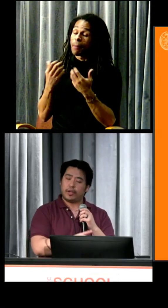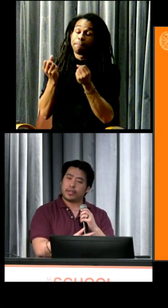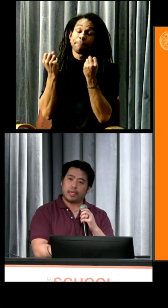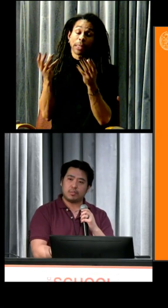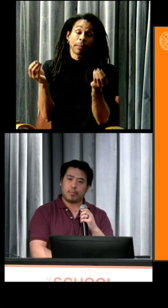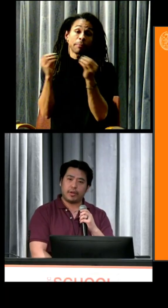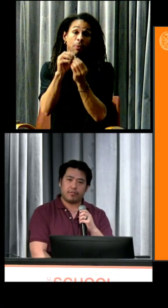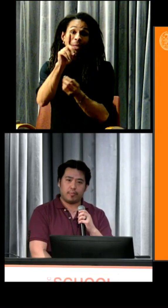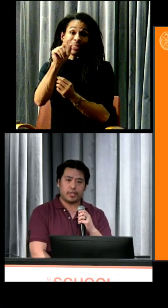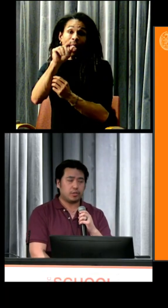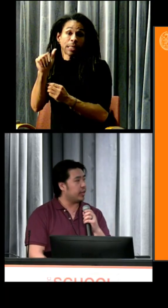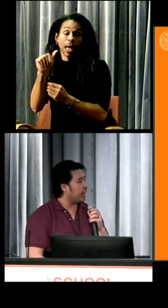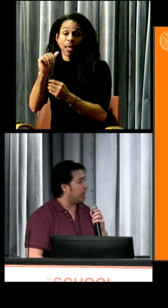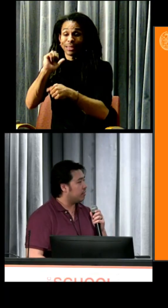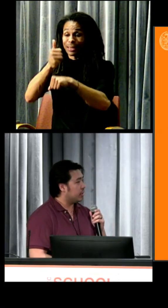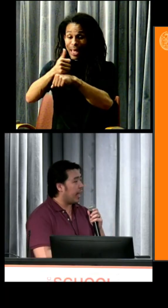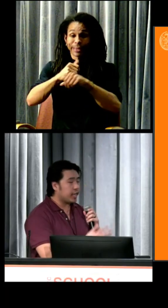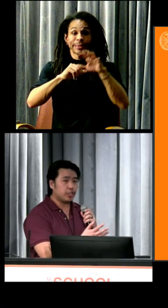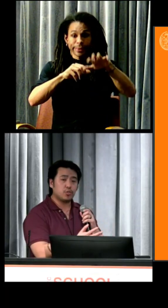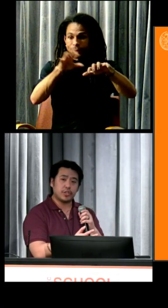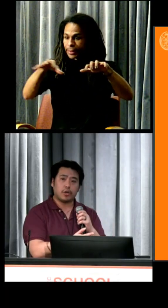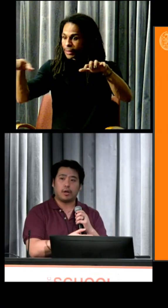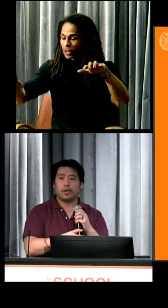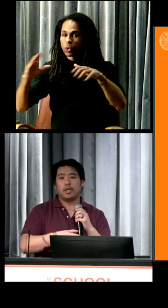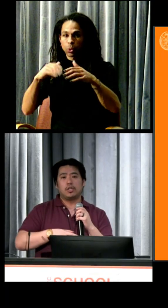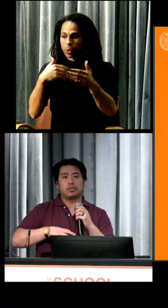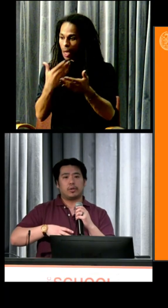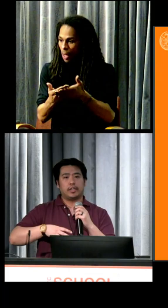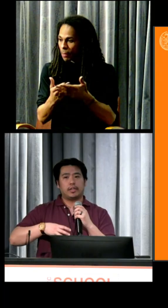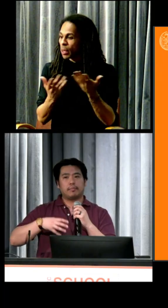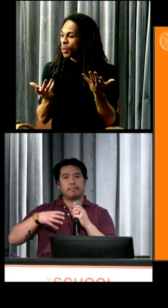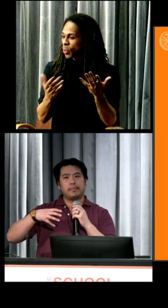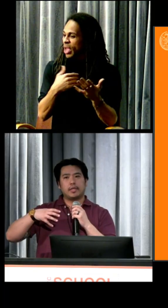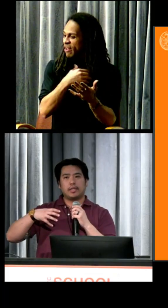Thank you. Thanks, everyone, for being here today. I'm really grateful.